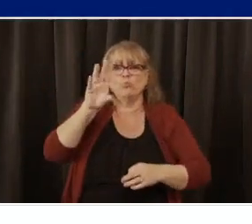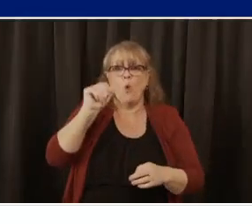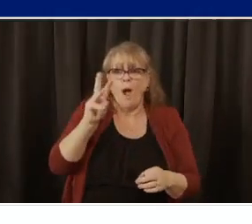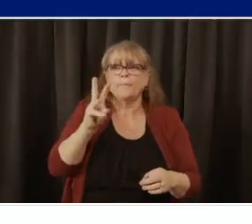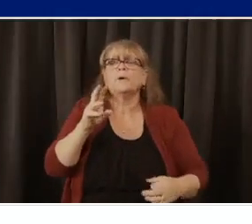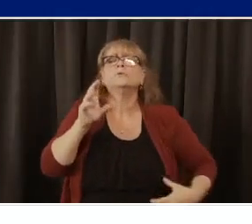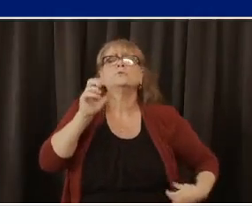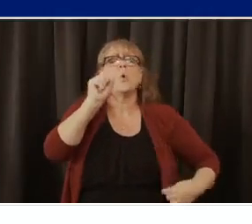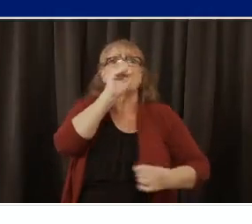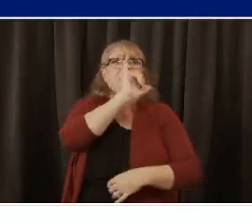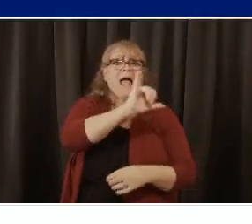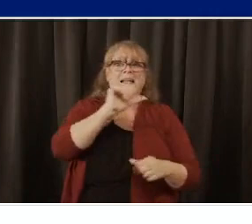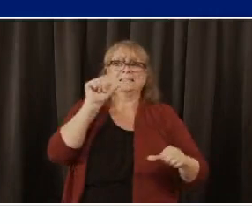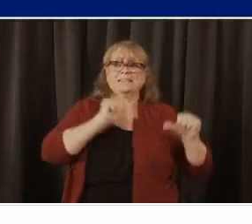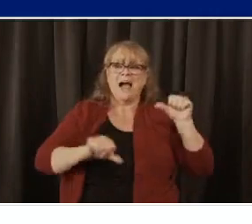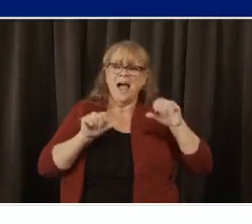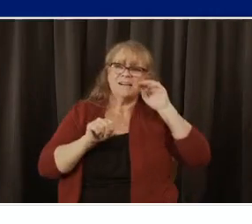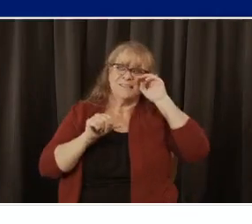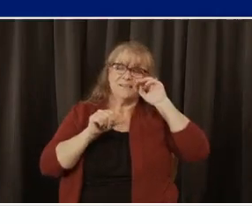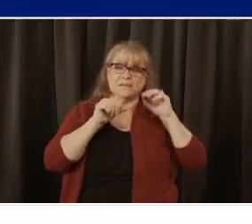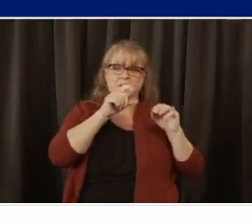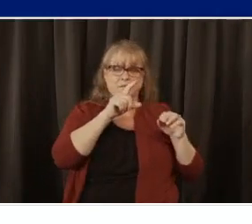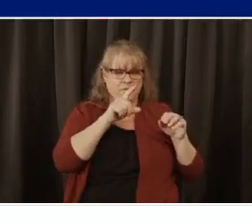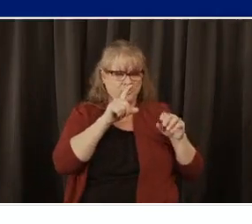as we needed to evaluate these critical pieces of equipment,